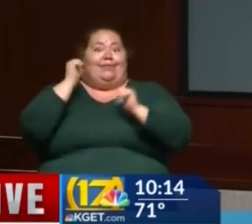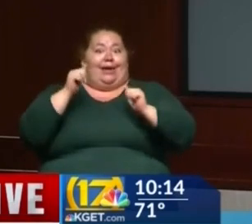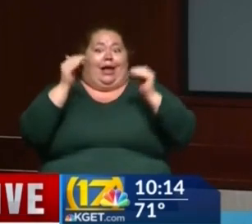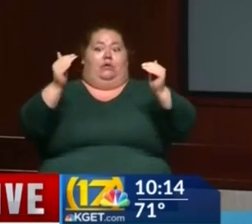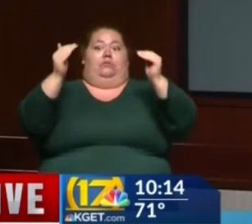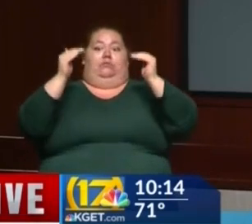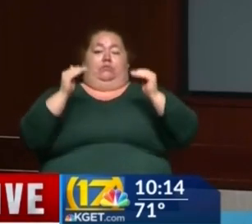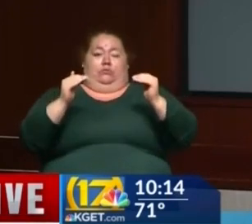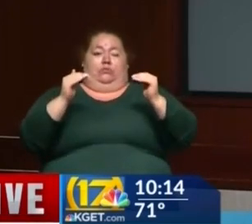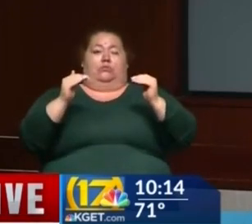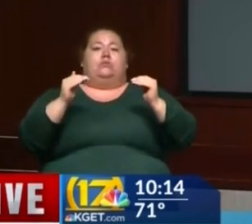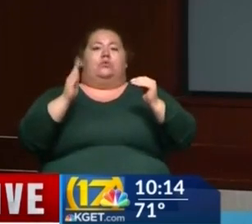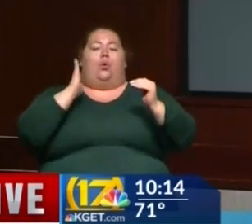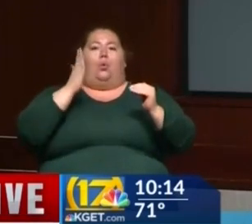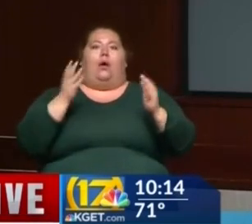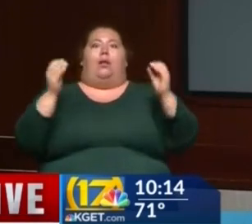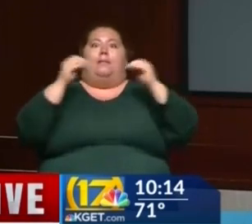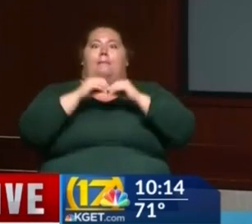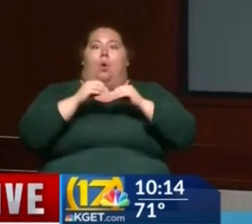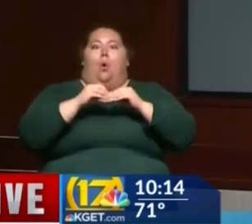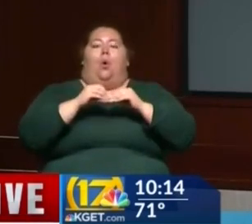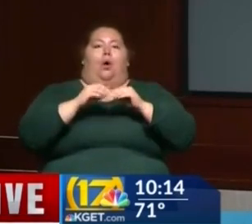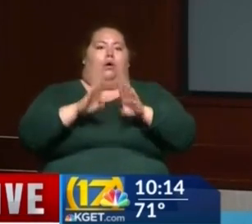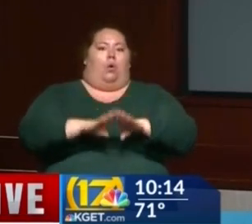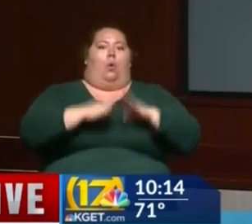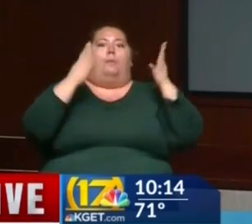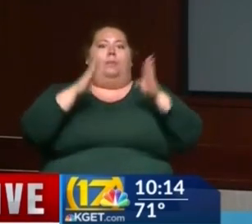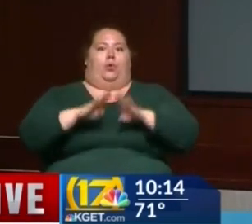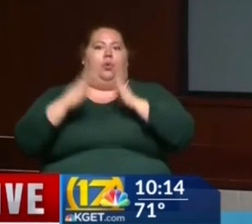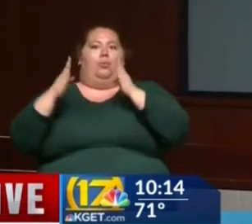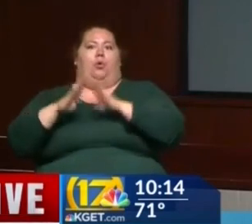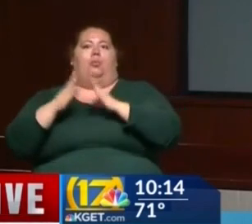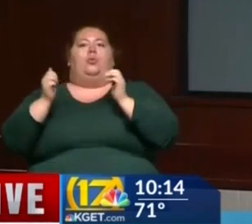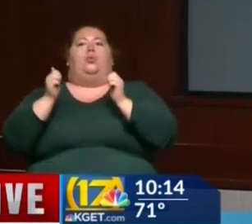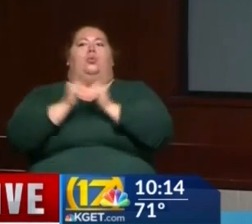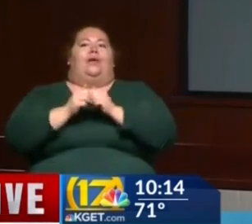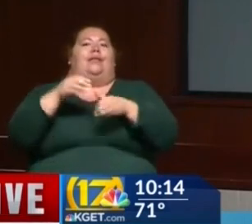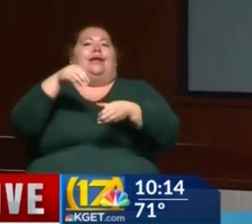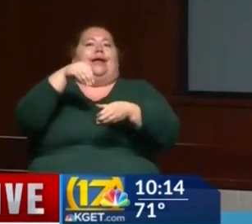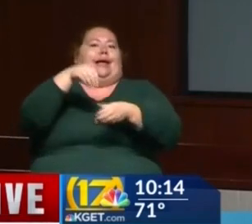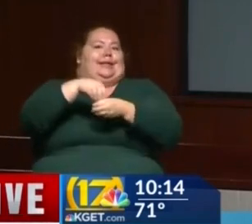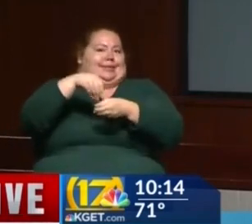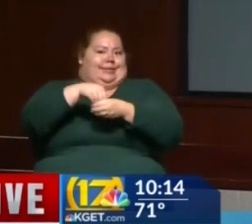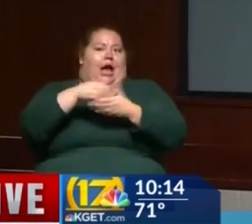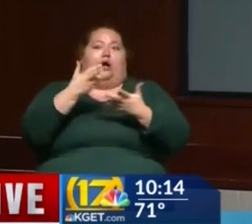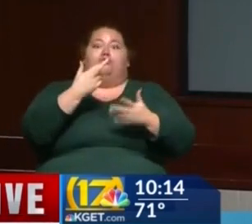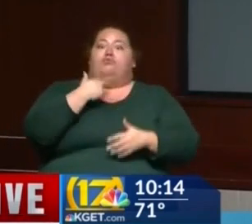THE RED COLOR CODED TEAR THAT WILL ALLOW FOR THE IMMEDIATE